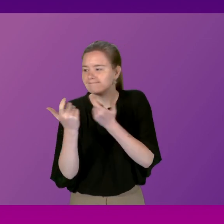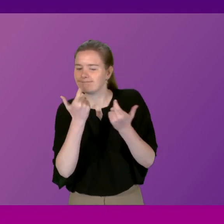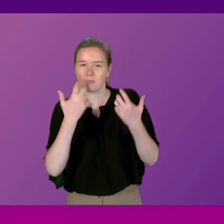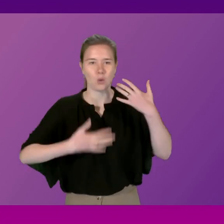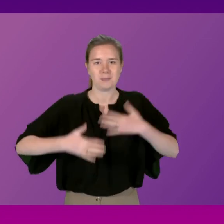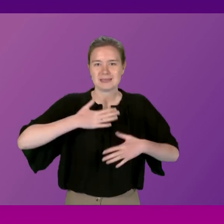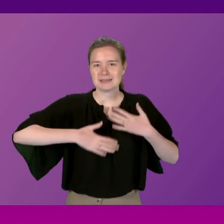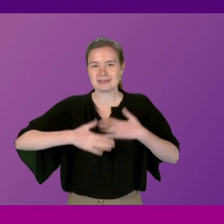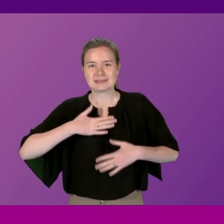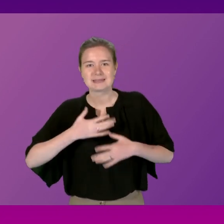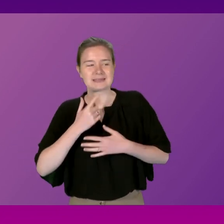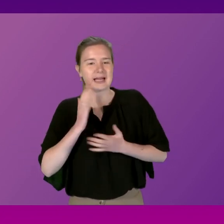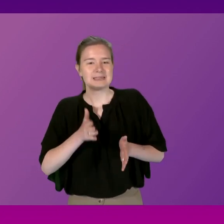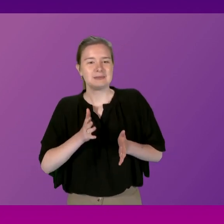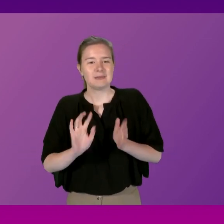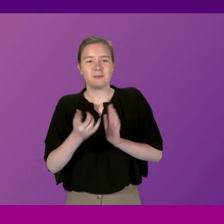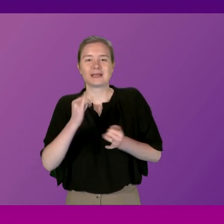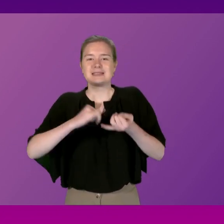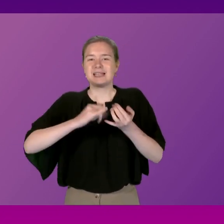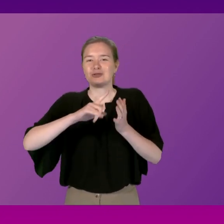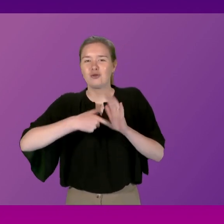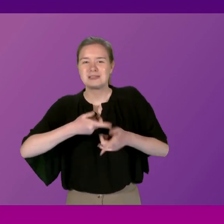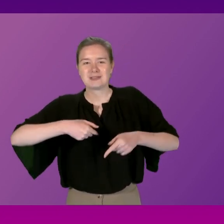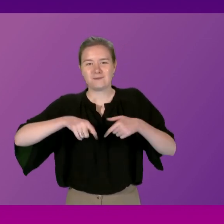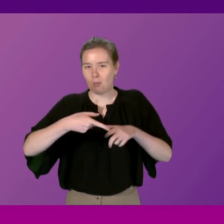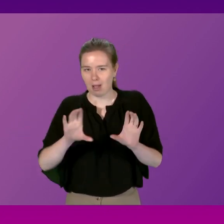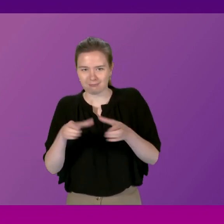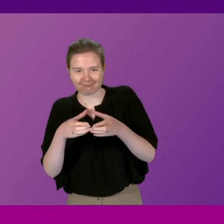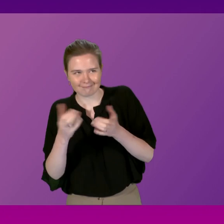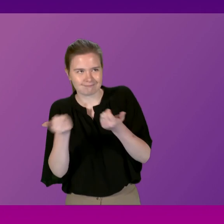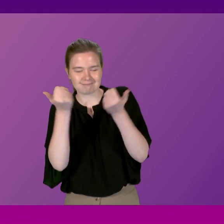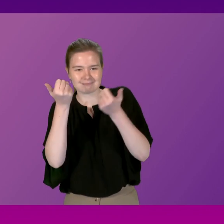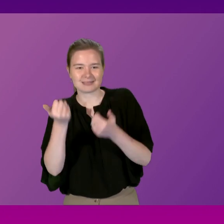He must be one of the biggest St Johnstone fans whom I have ever met—which was unfortunate,